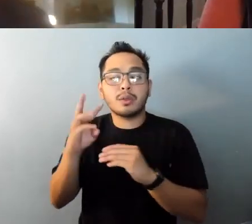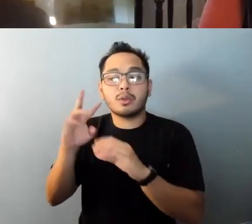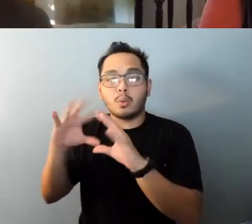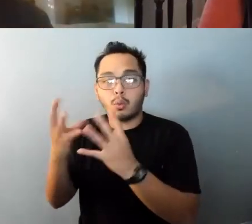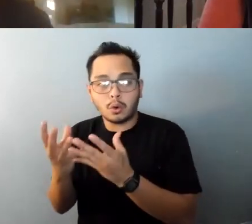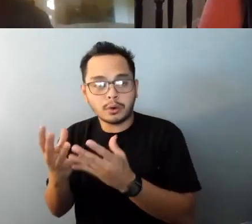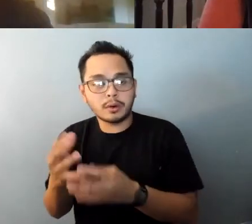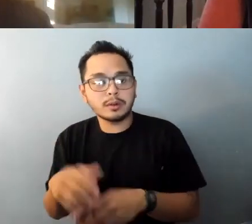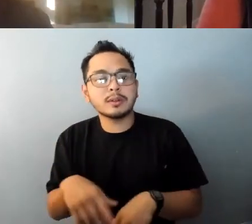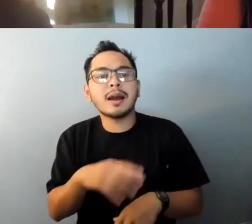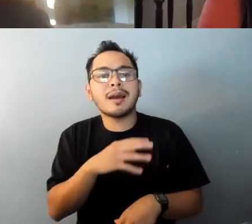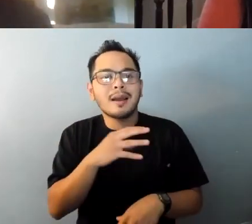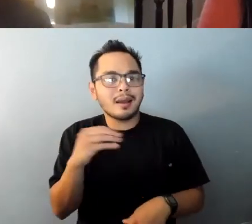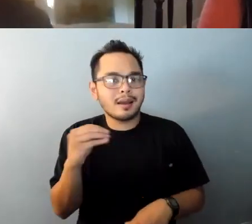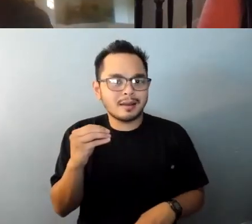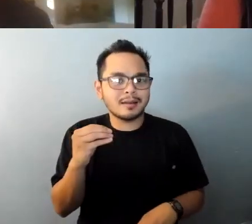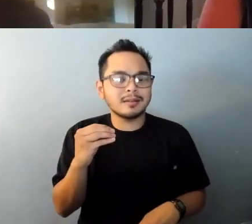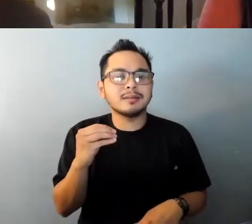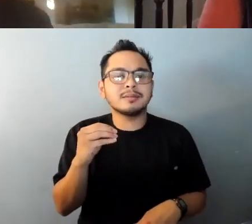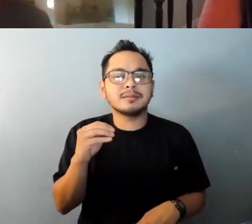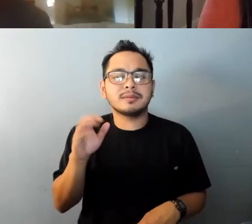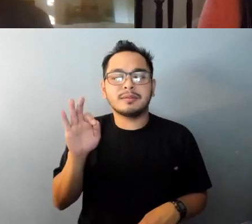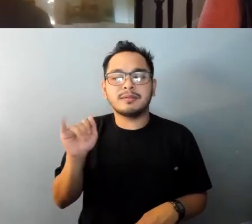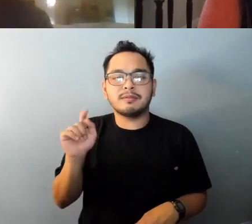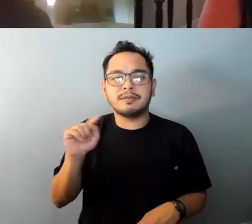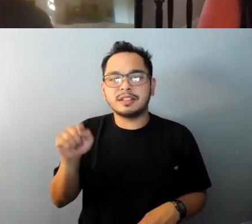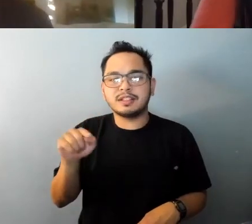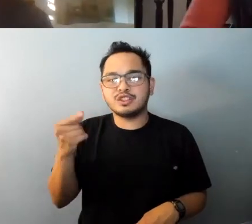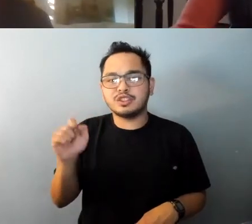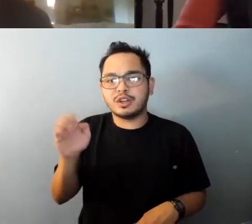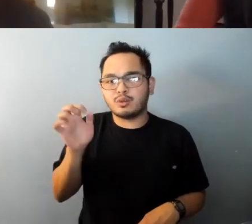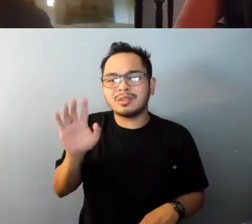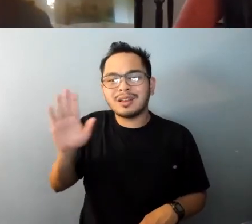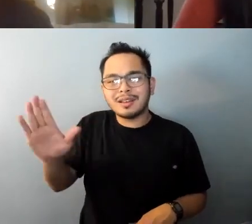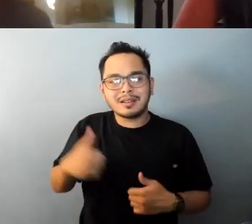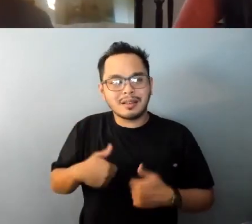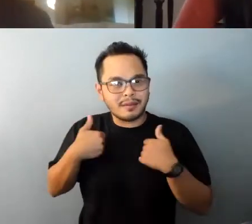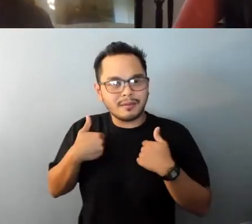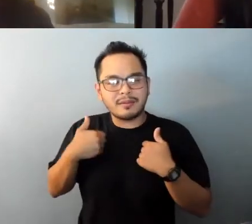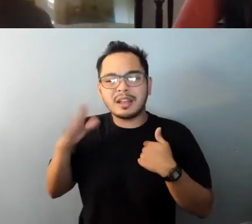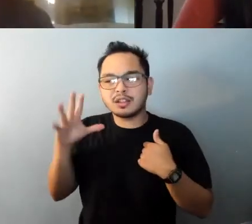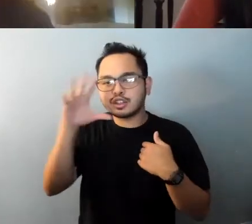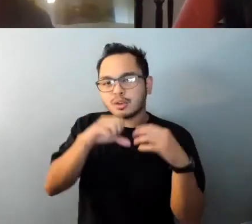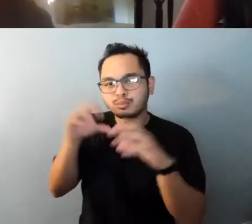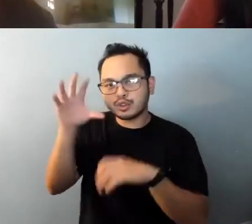on the world that Fitzgerald himself is living in. And the assumptions he makes.